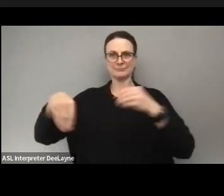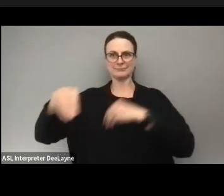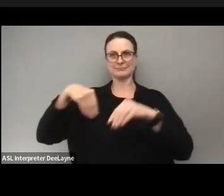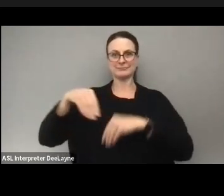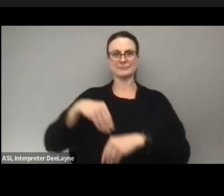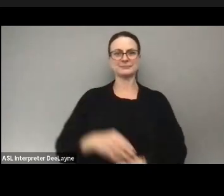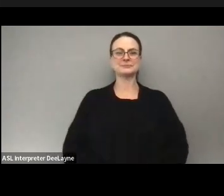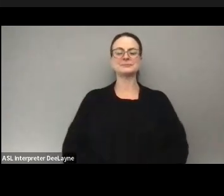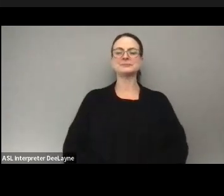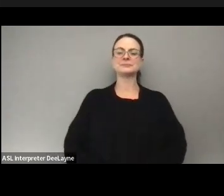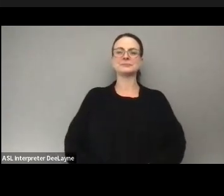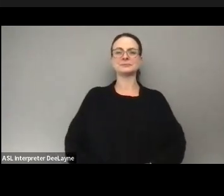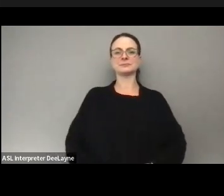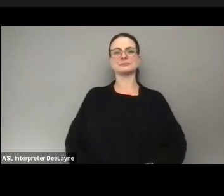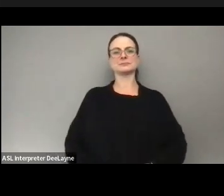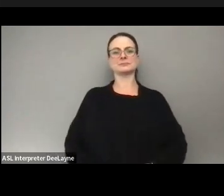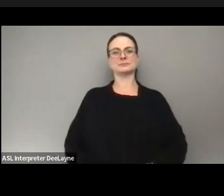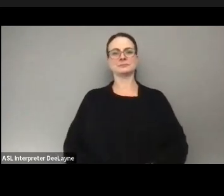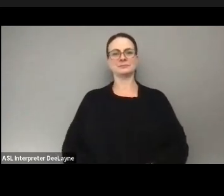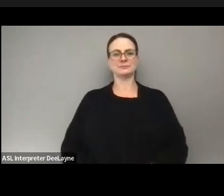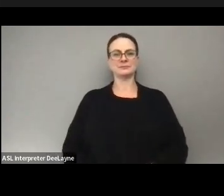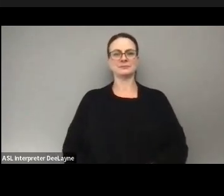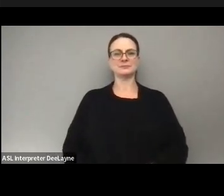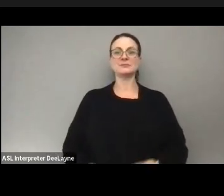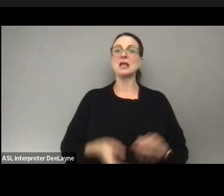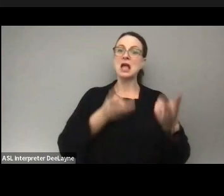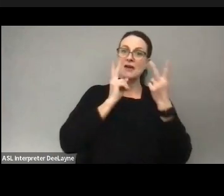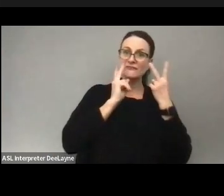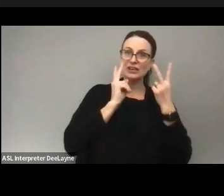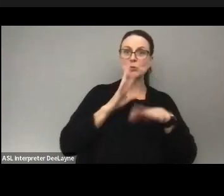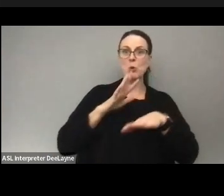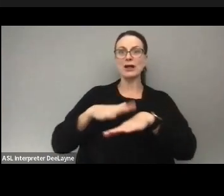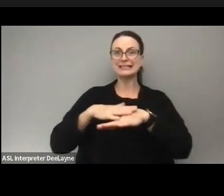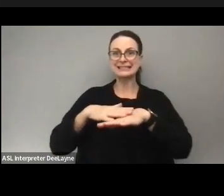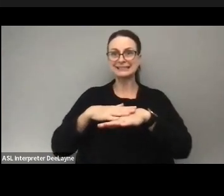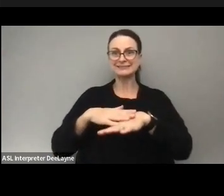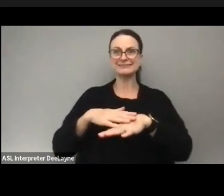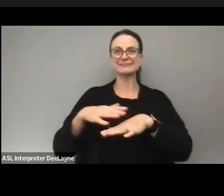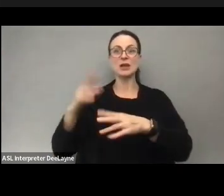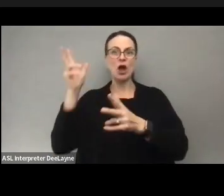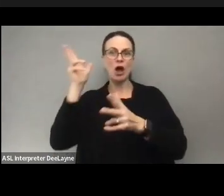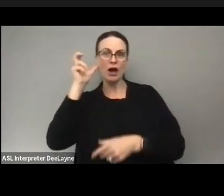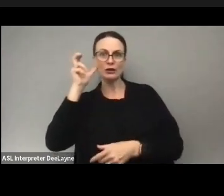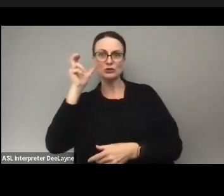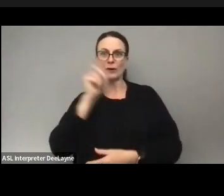Someone else mentioned using visual, tactile, and then auditory strategies.